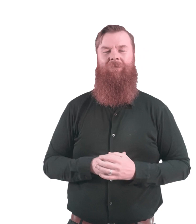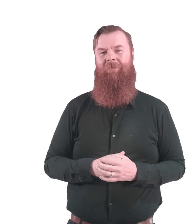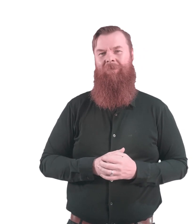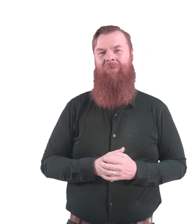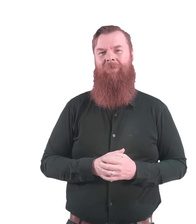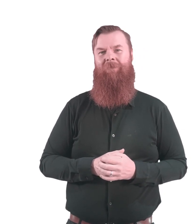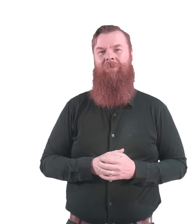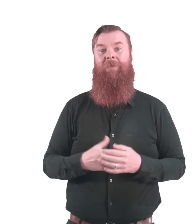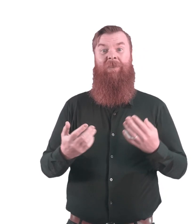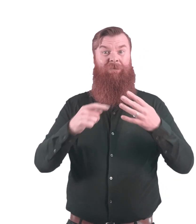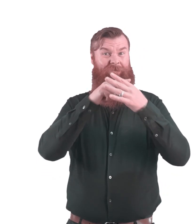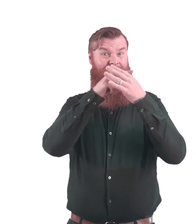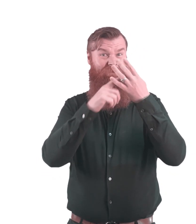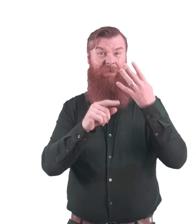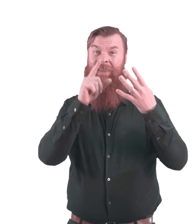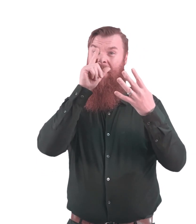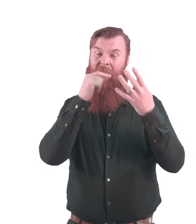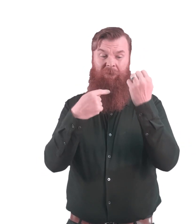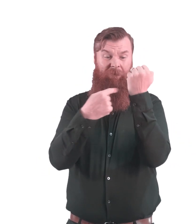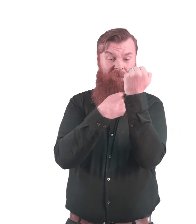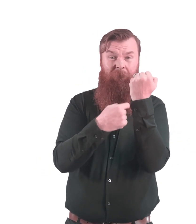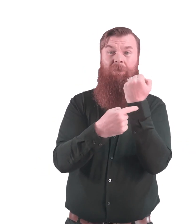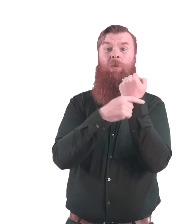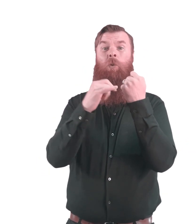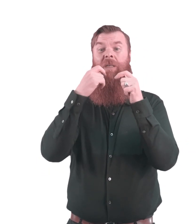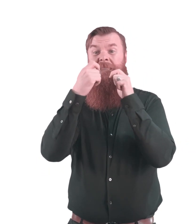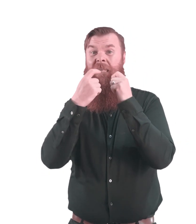There are many different tools for cleaning between your teeth.